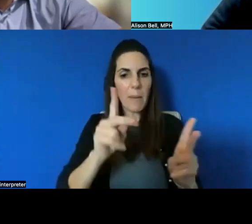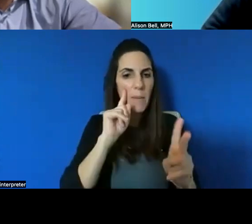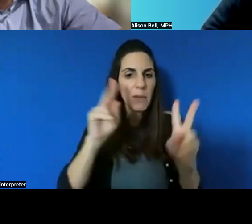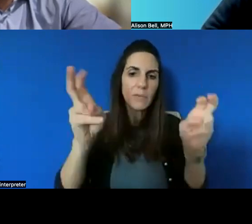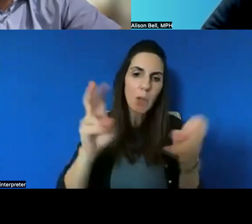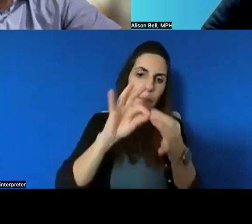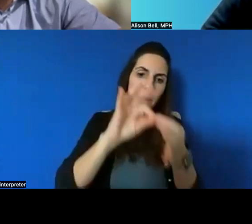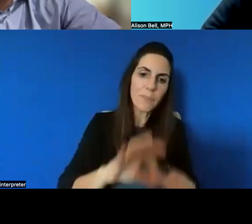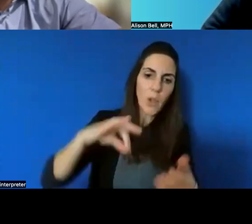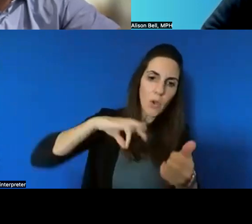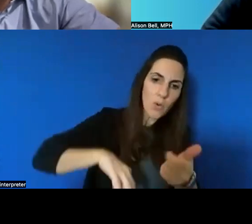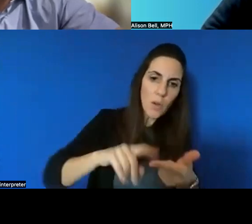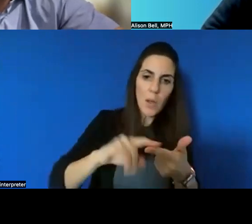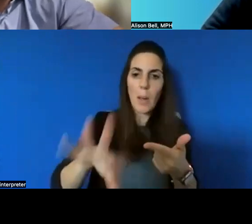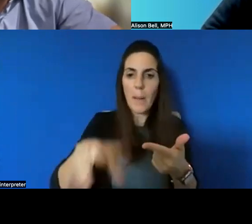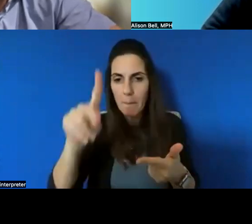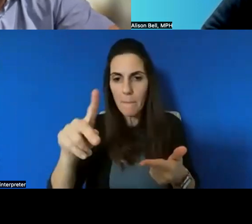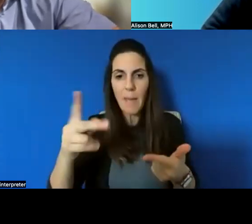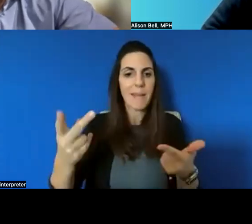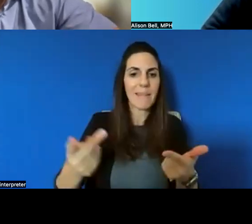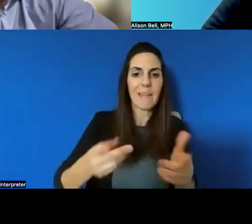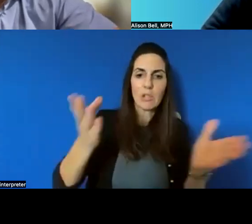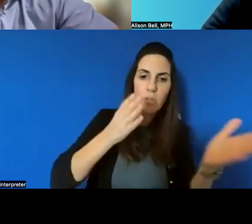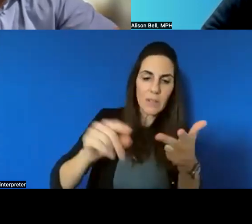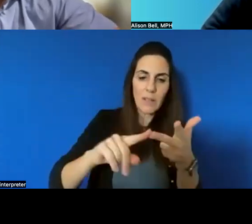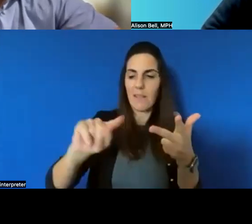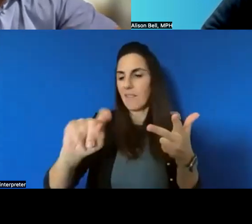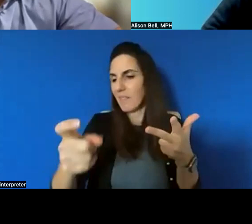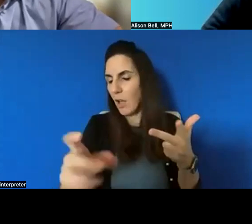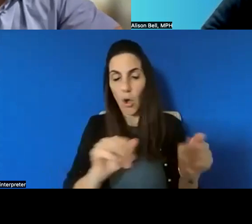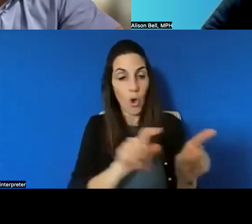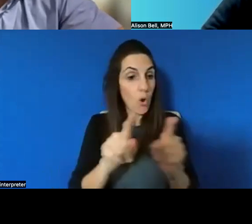banking services taxes but more importantly the resources that are available for them to help